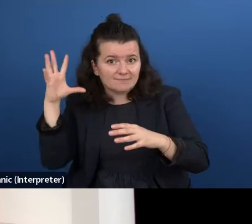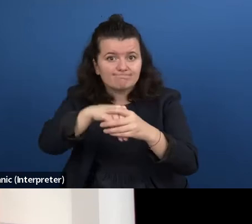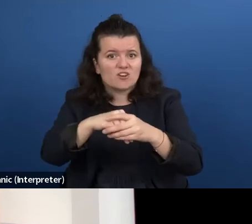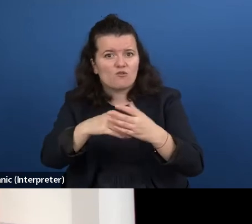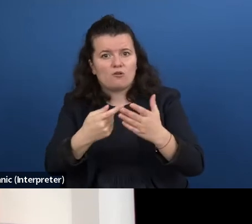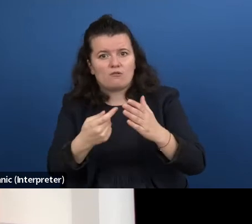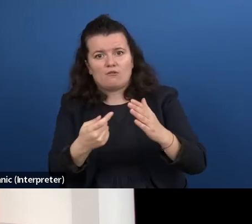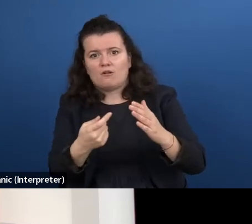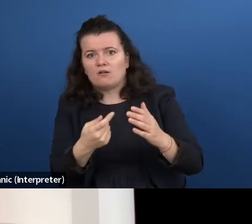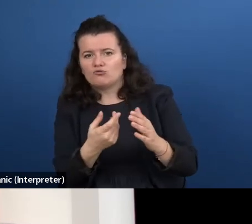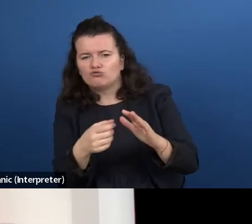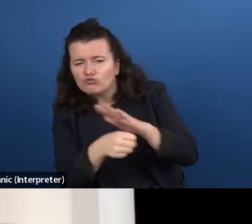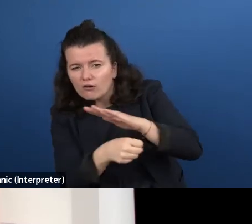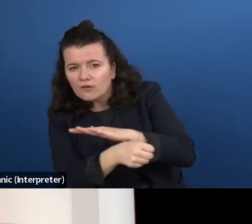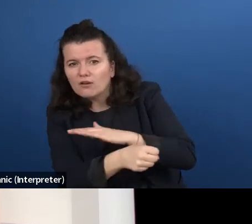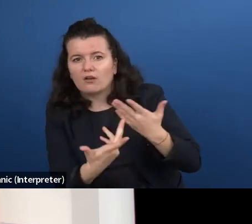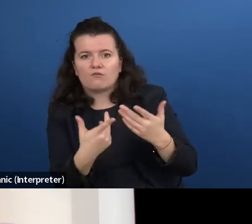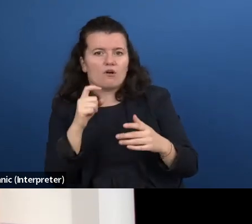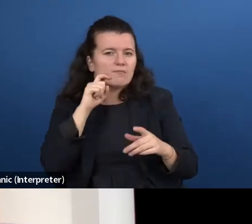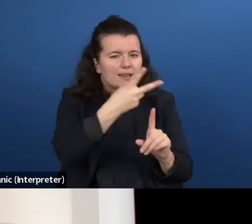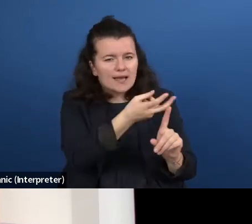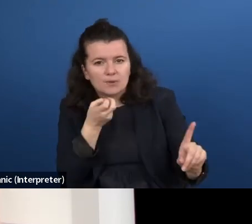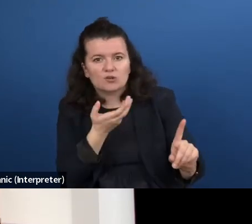but it's very important start collecting data.